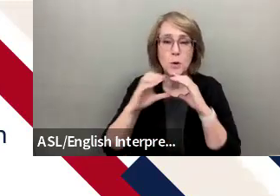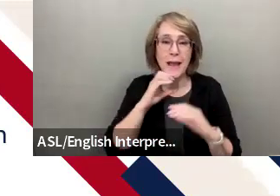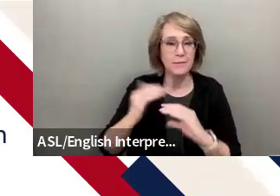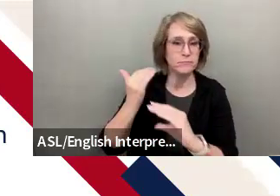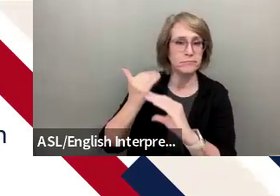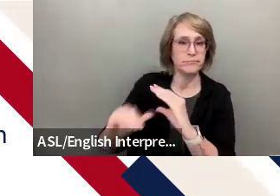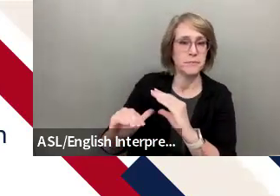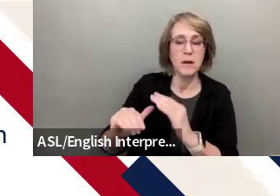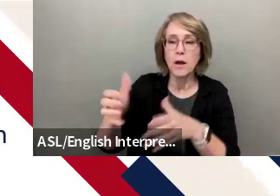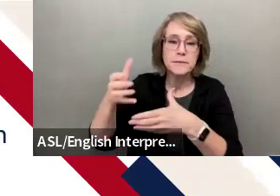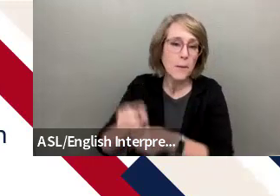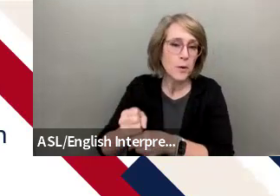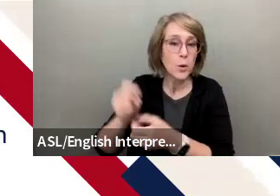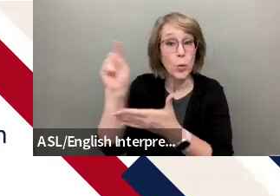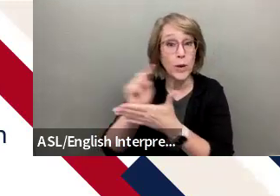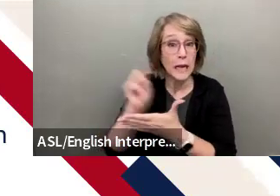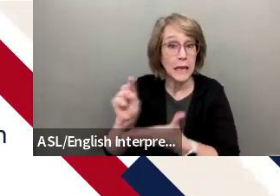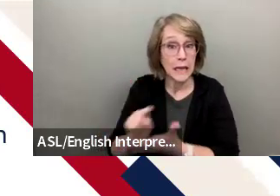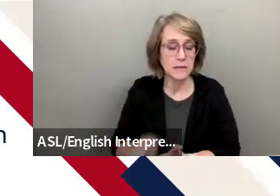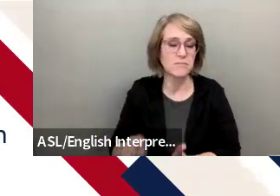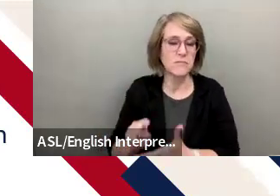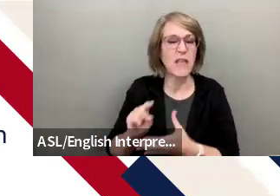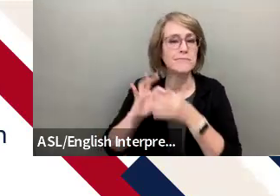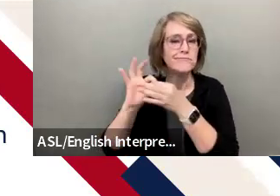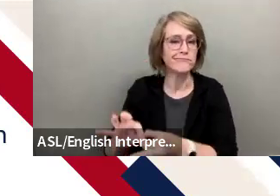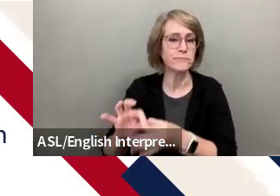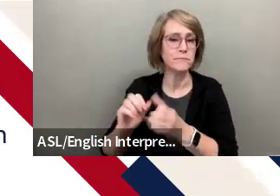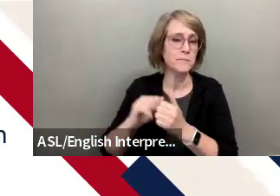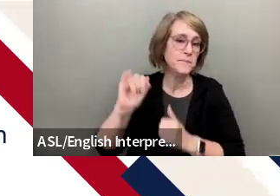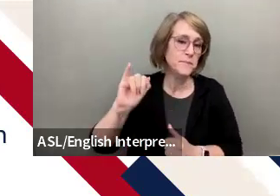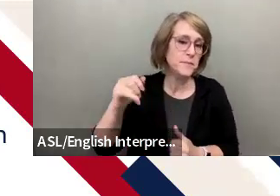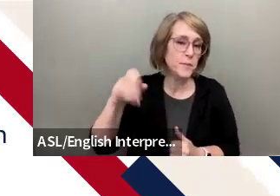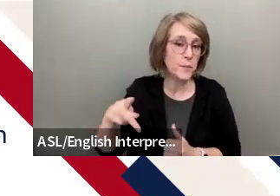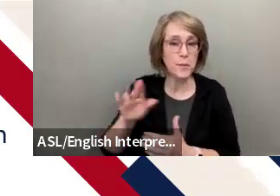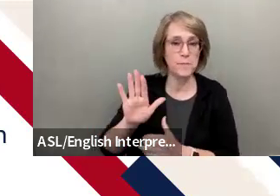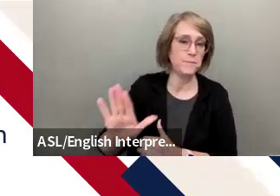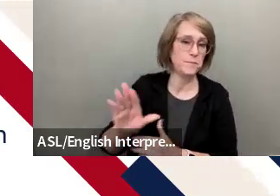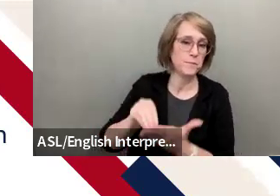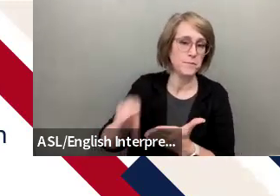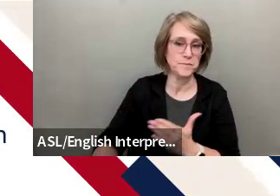THE TEACHERS AND ANY OF THAT CAN BE TIED INTO THE STUDENT IEP WHICH IS SUPER HELPFULMENT AND